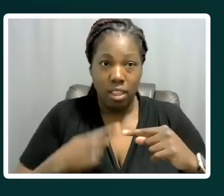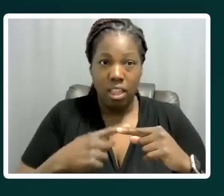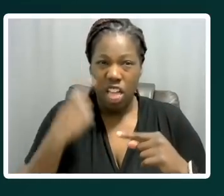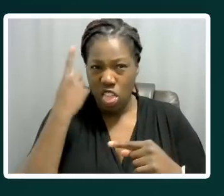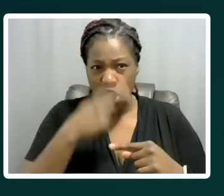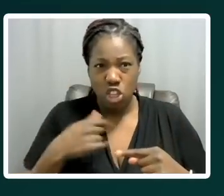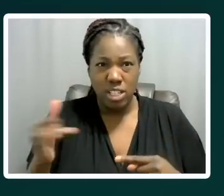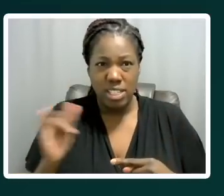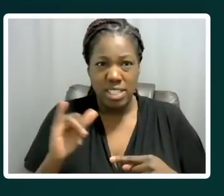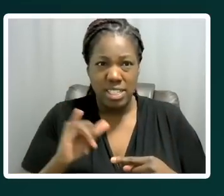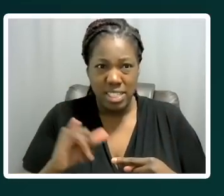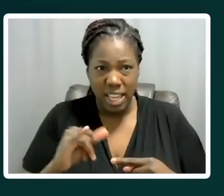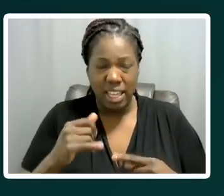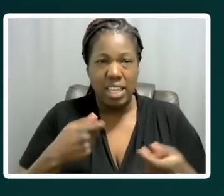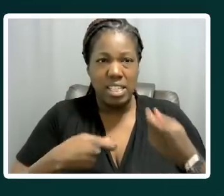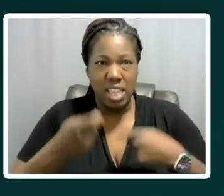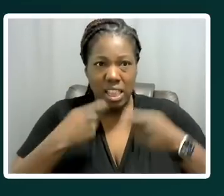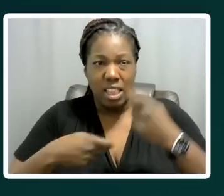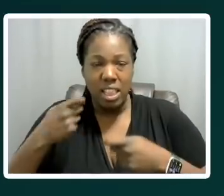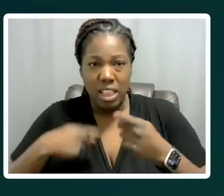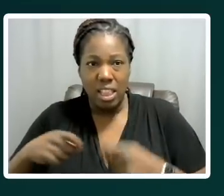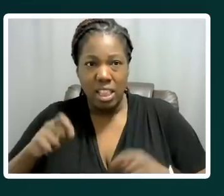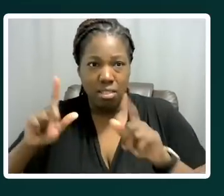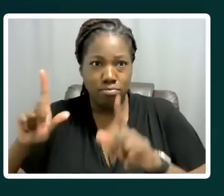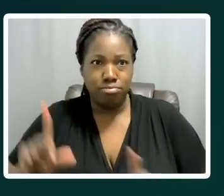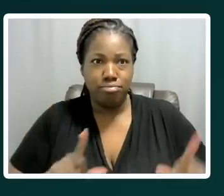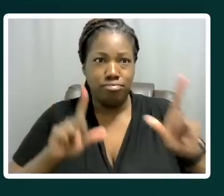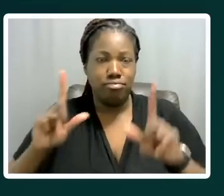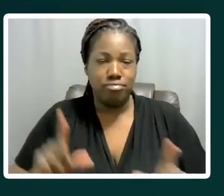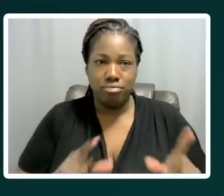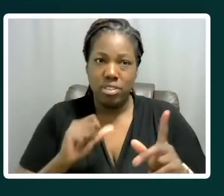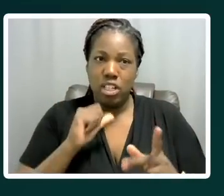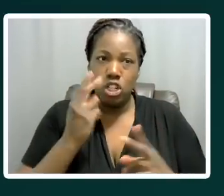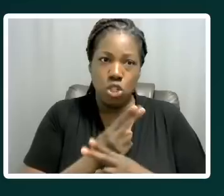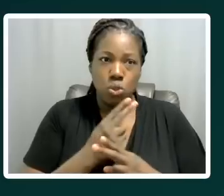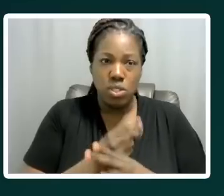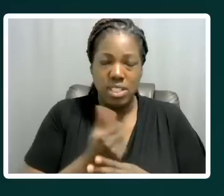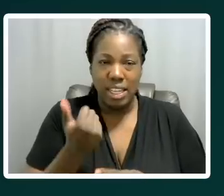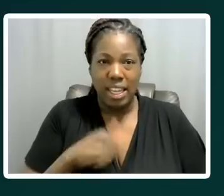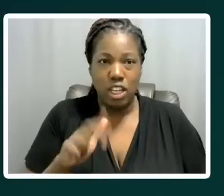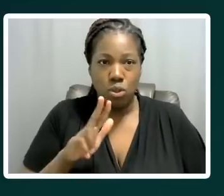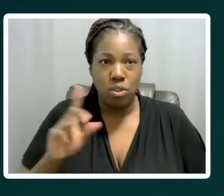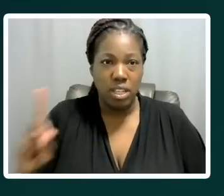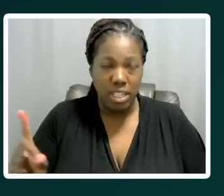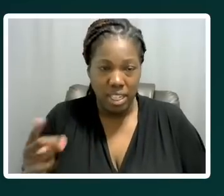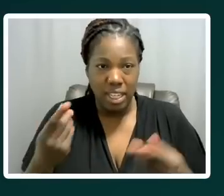screen, isn't actually done by using any sort of 3D effects. It's actually all just trigonometry.